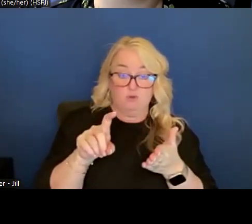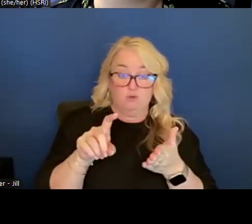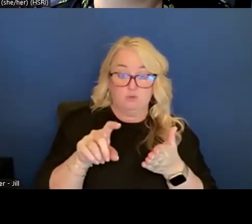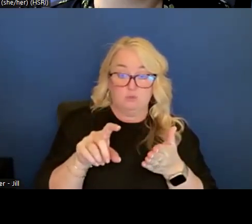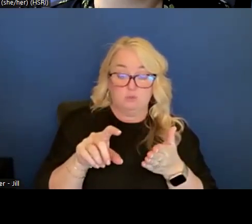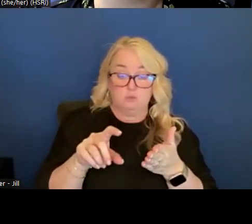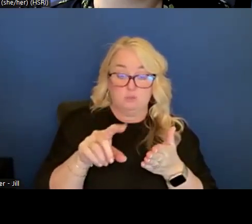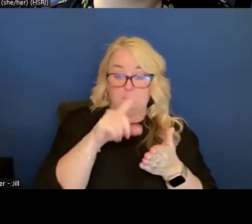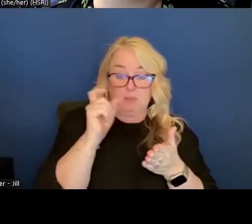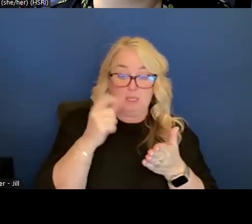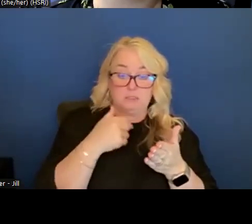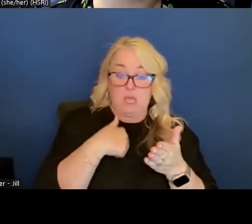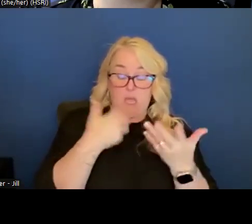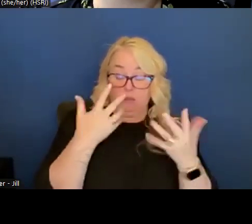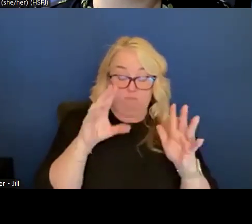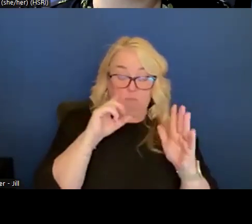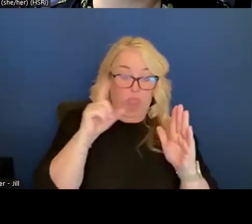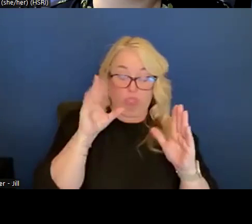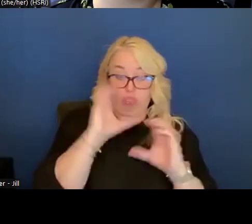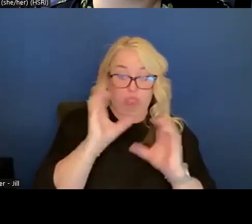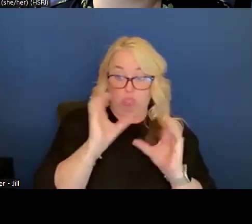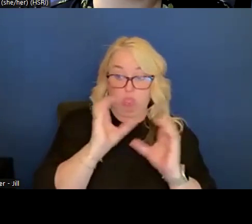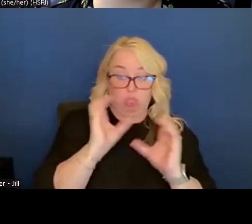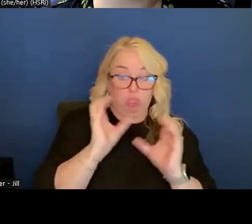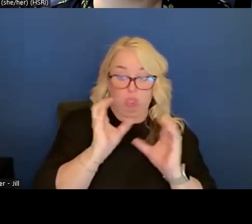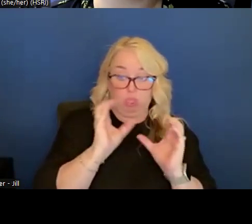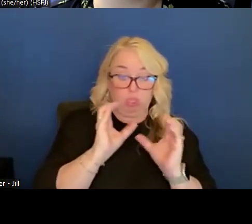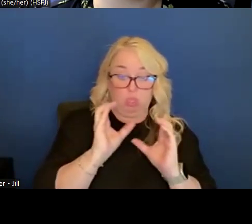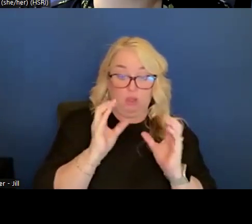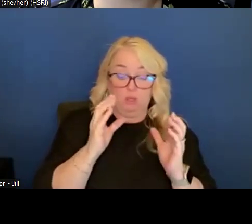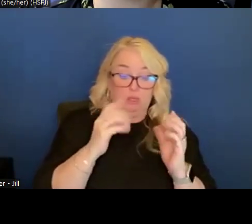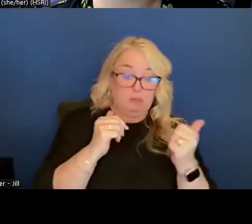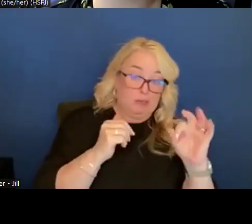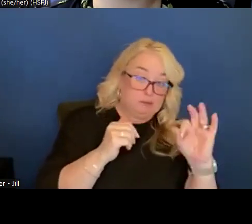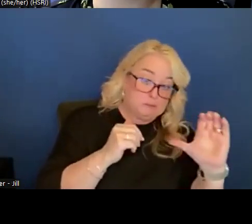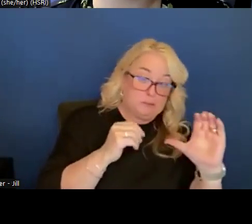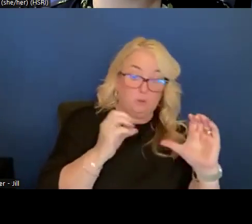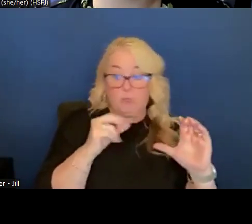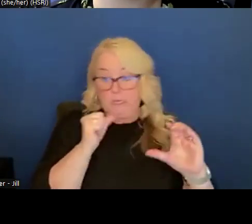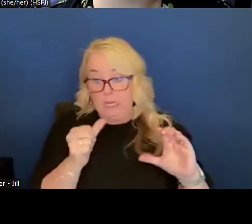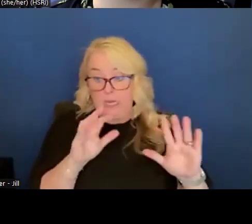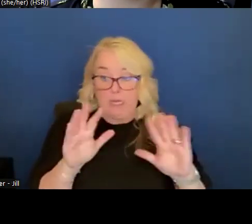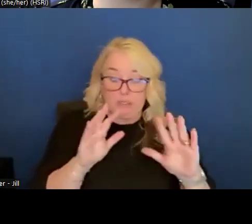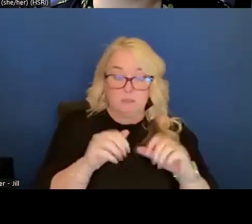a rabbit hole, on that. Do I have a 1915(c), do I have this, do I have that? Elizabeth Edwards: Right. And one of the things that can be